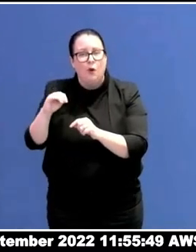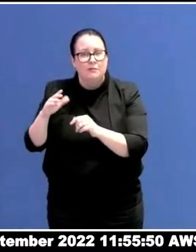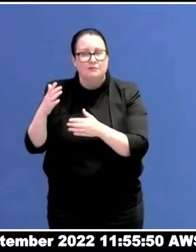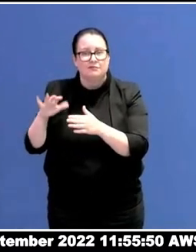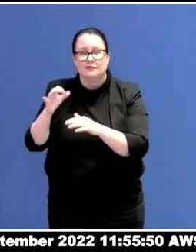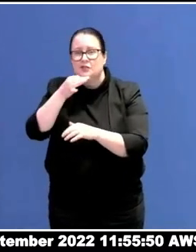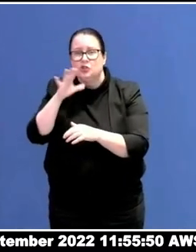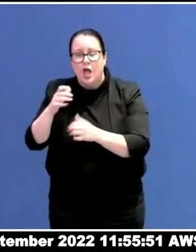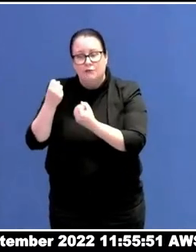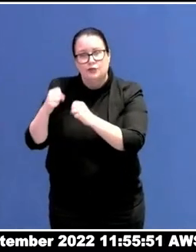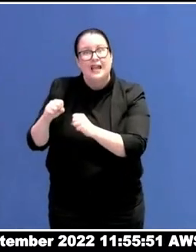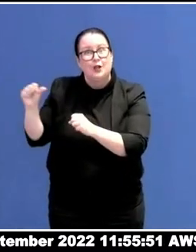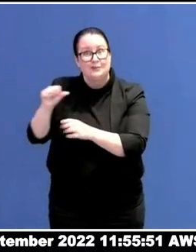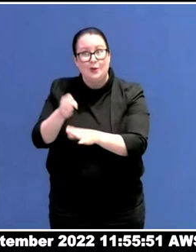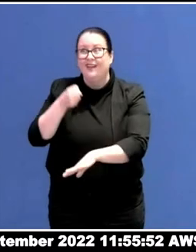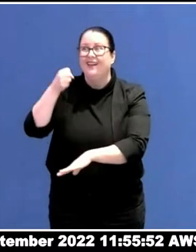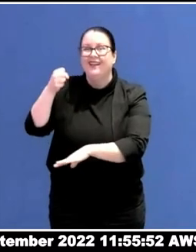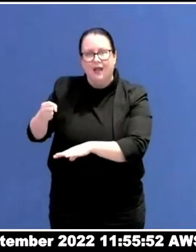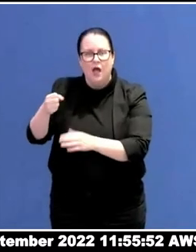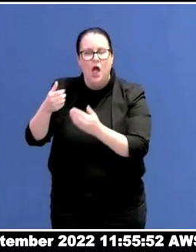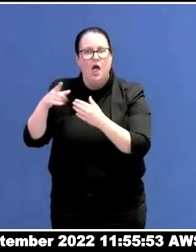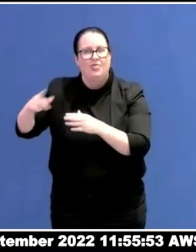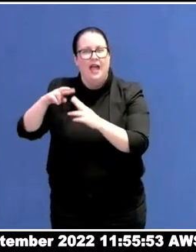Department of Child Protection was placing these kids and the kids would run away